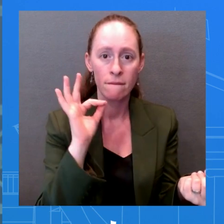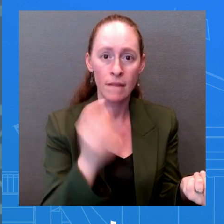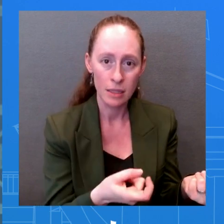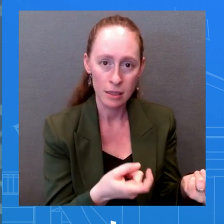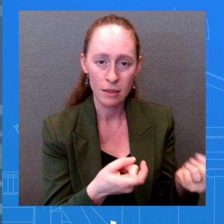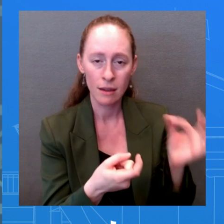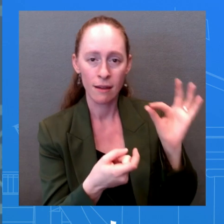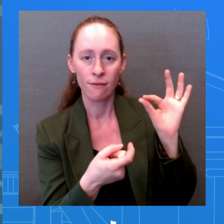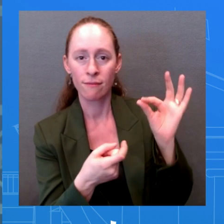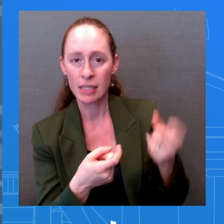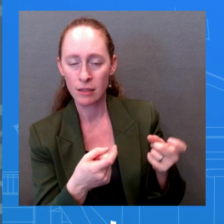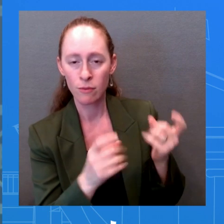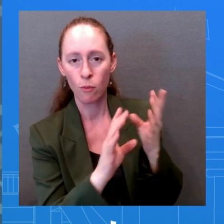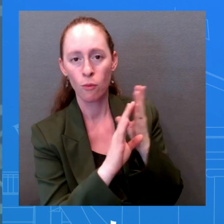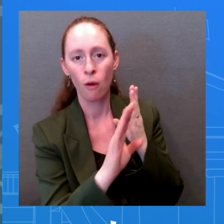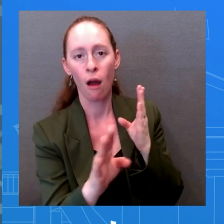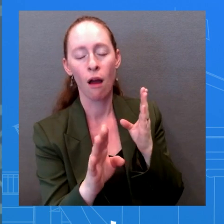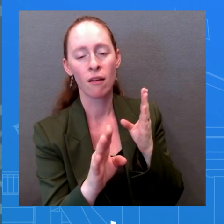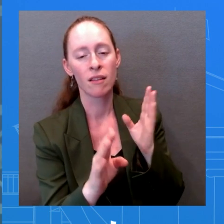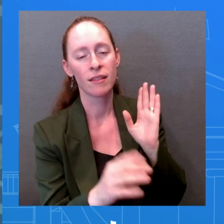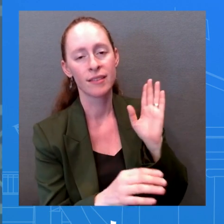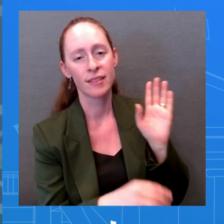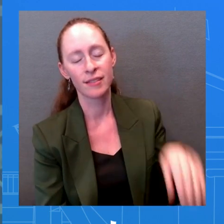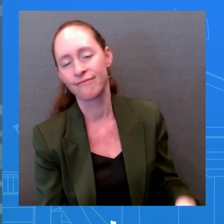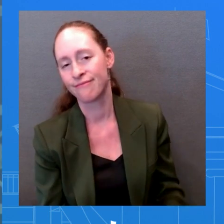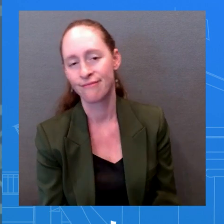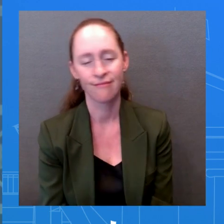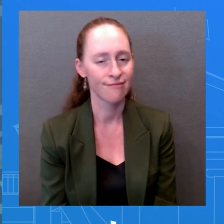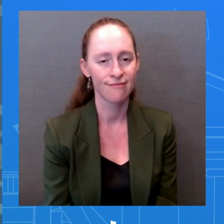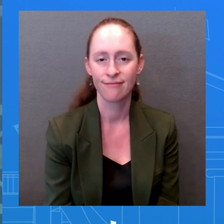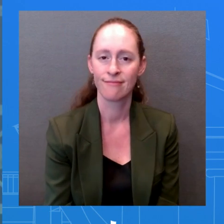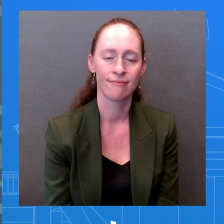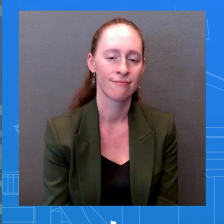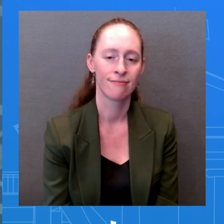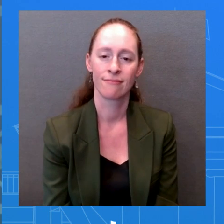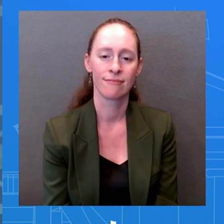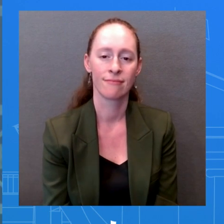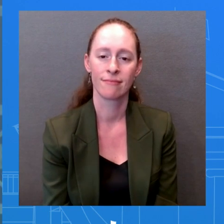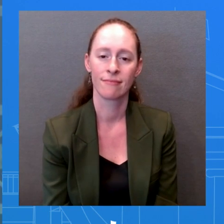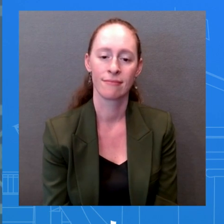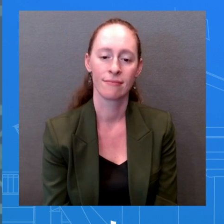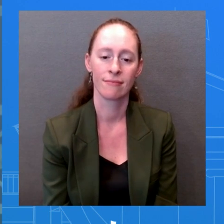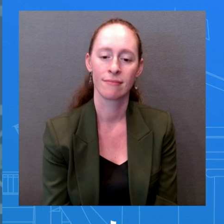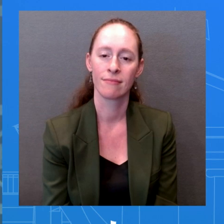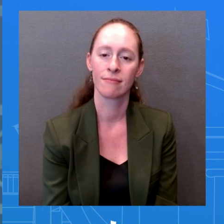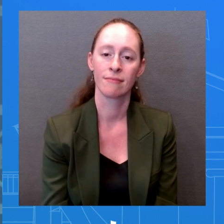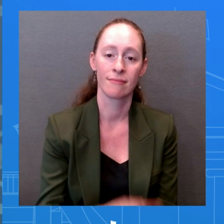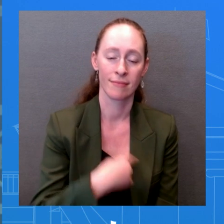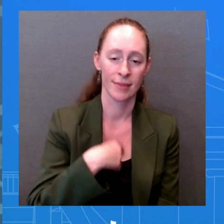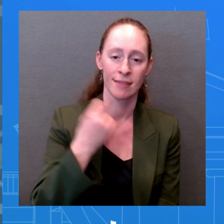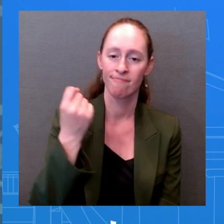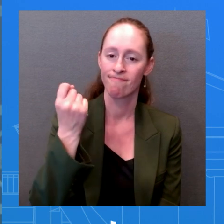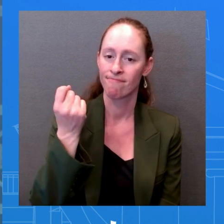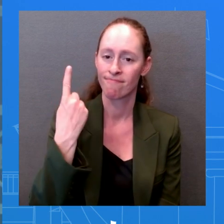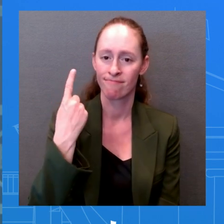Look, we understand. I'm not saying that there's not more work to do. We are saying there's more work to do. We are saying that the system is broken.